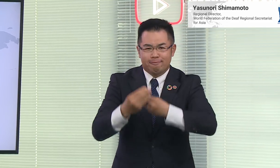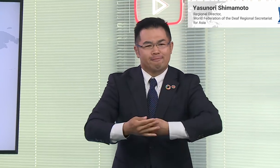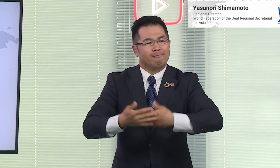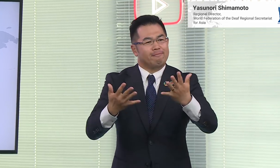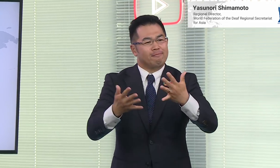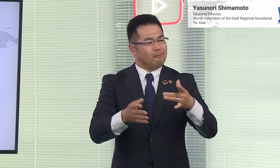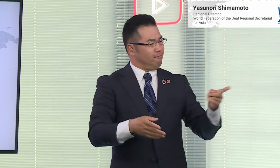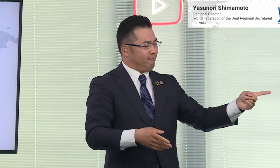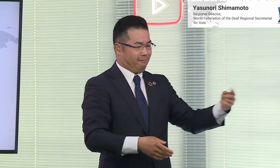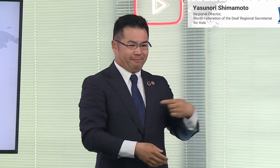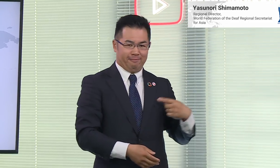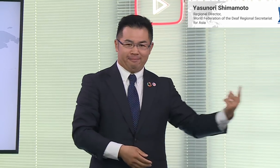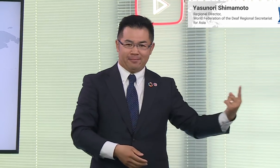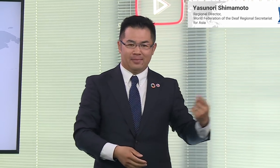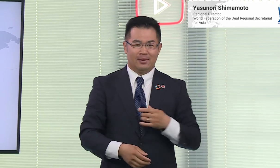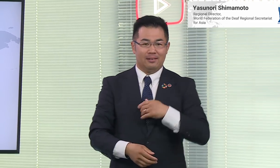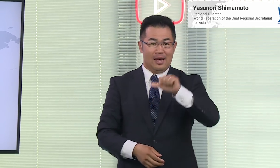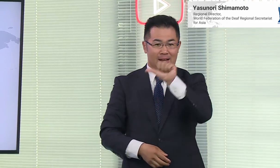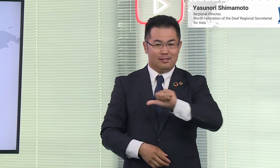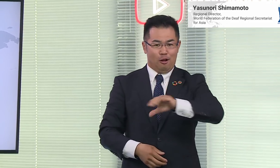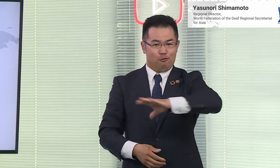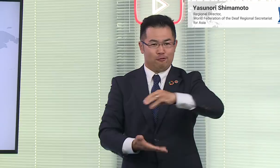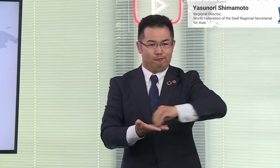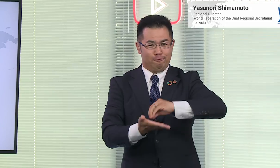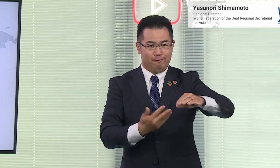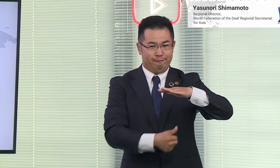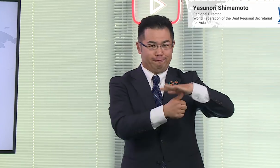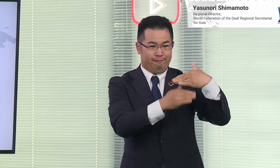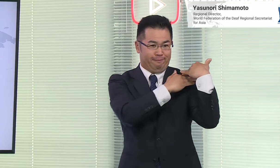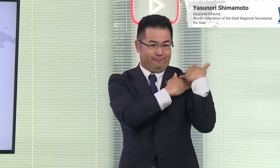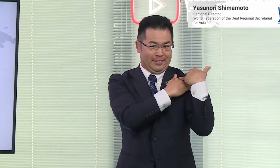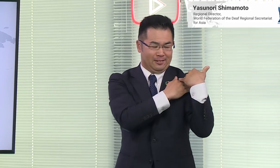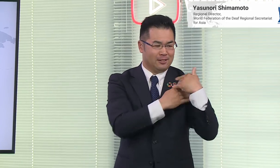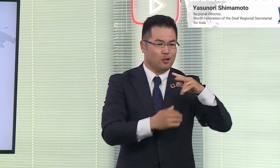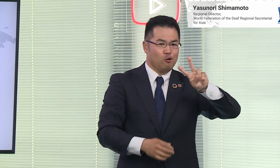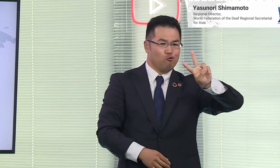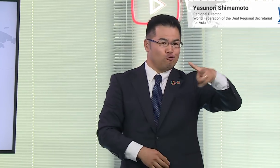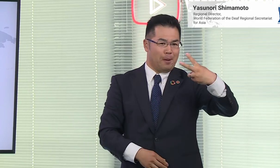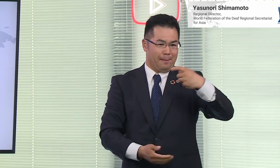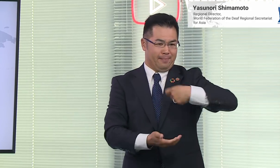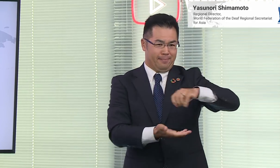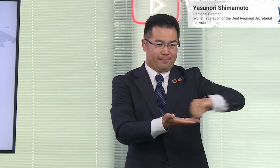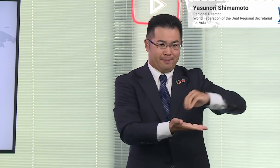Okay. A round of applause for that. It's a wonderful